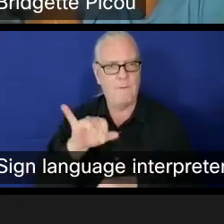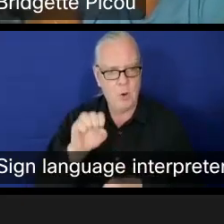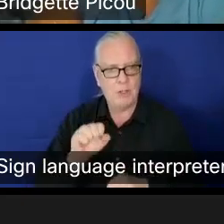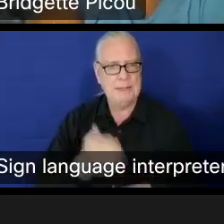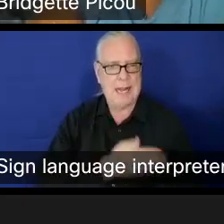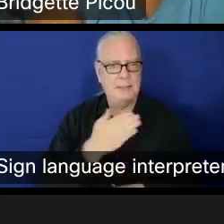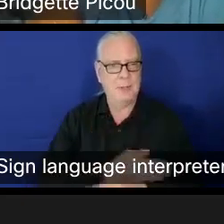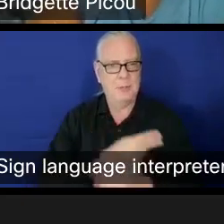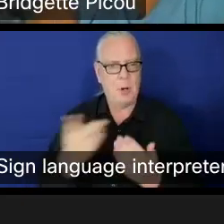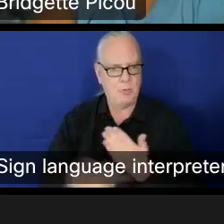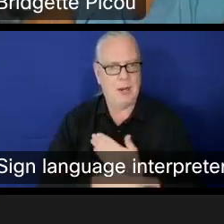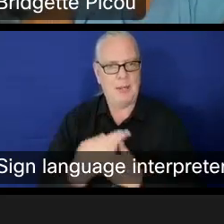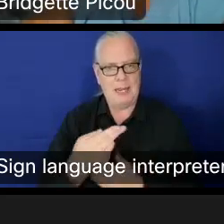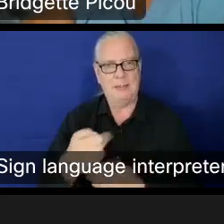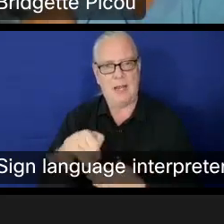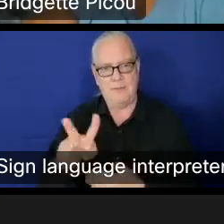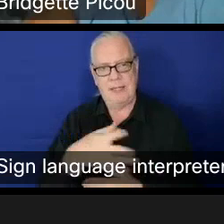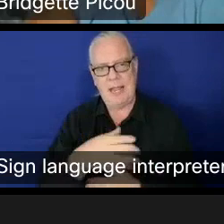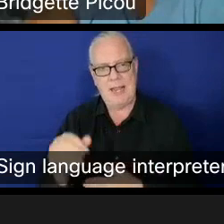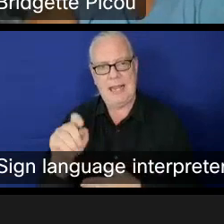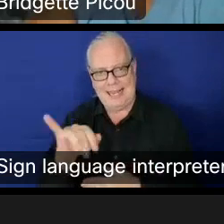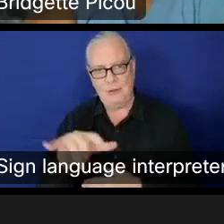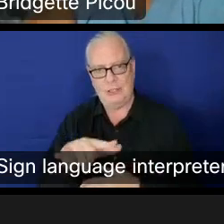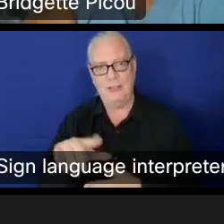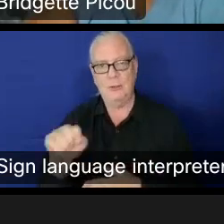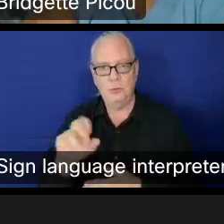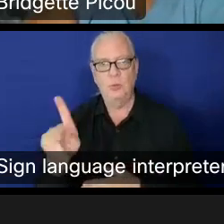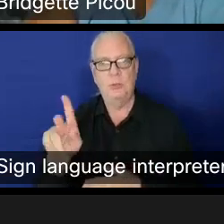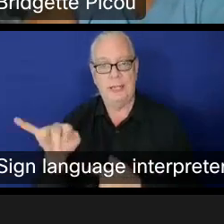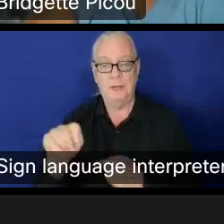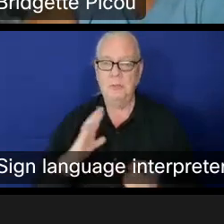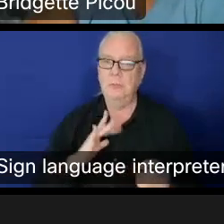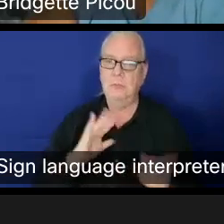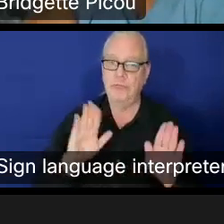program HIV and Aging Toolkit. Great resource. All of these are